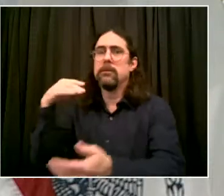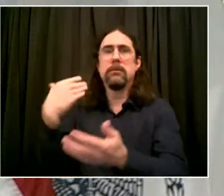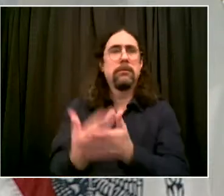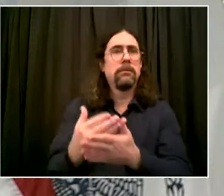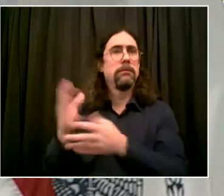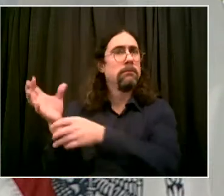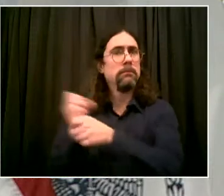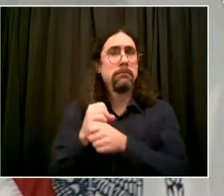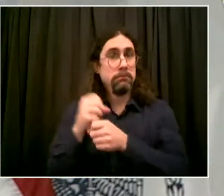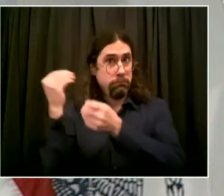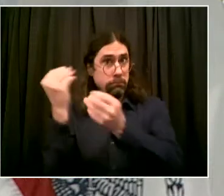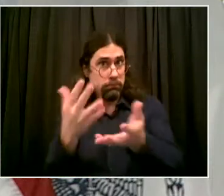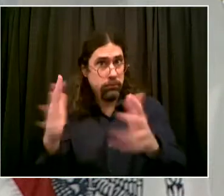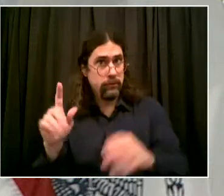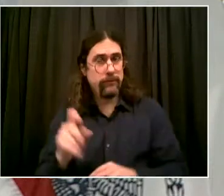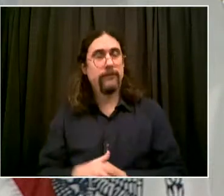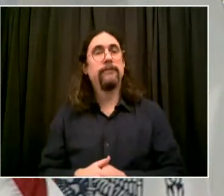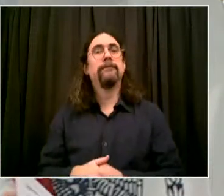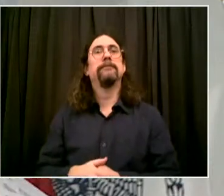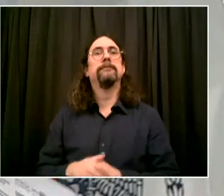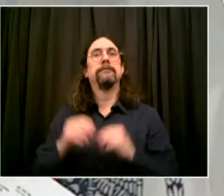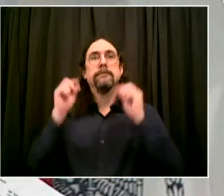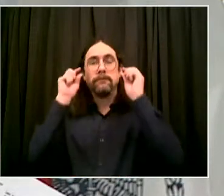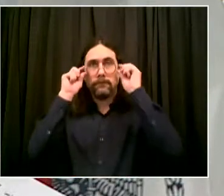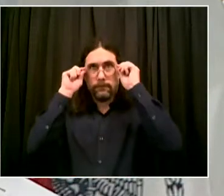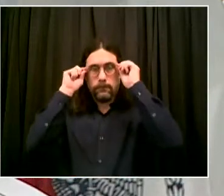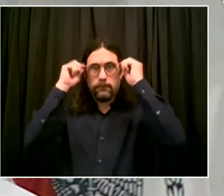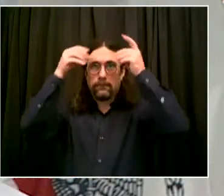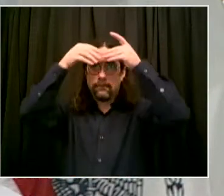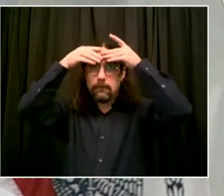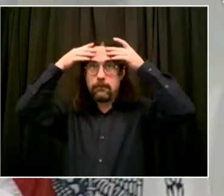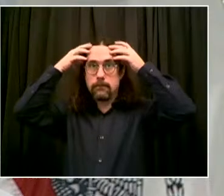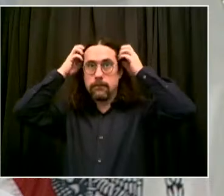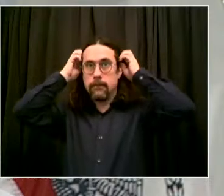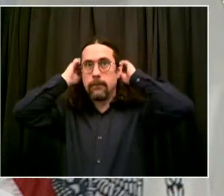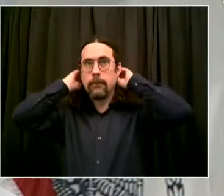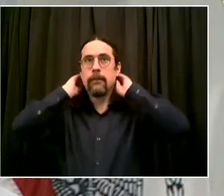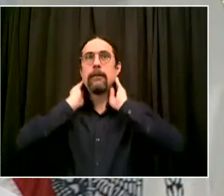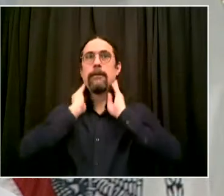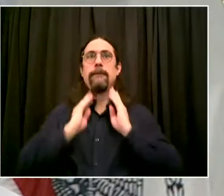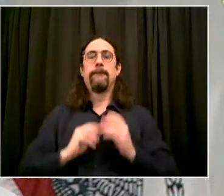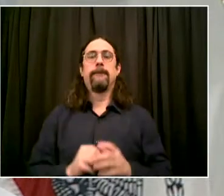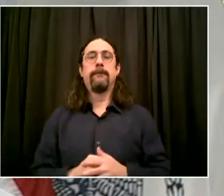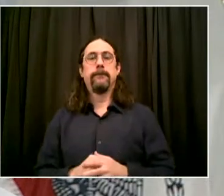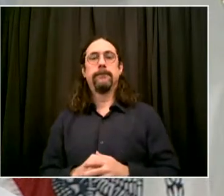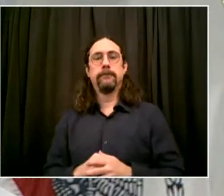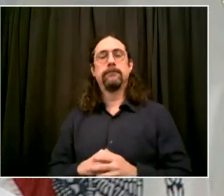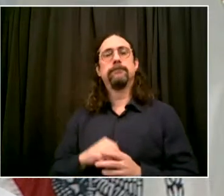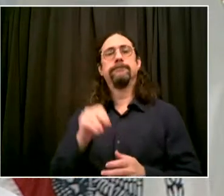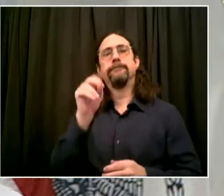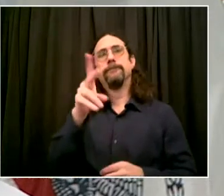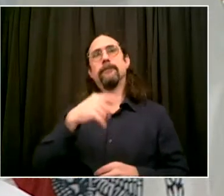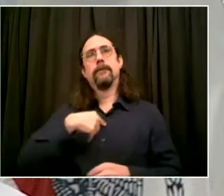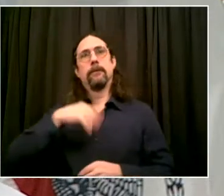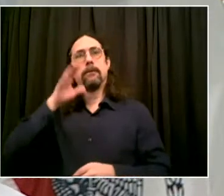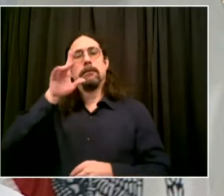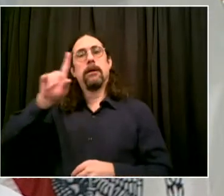WISE? I ■çWILL TURNRN O